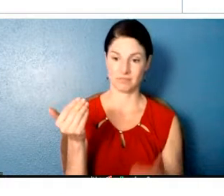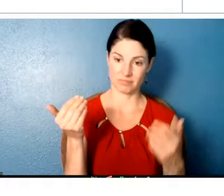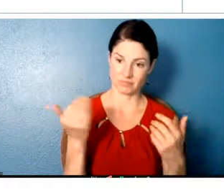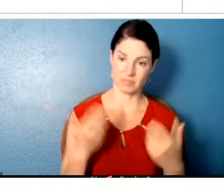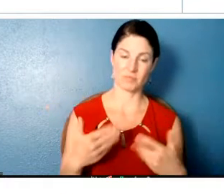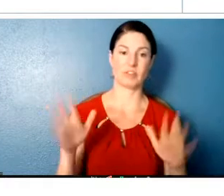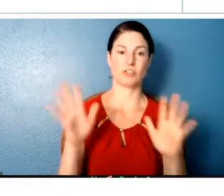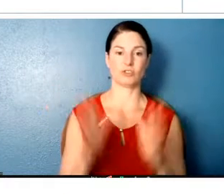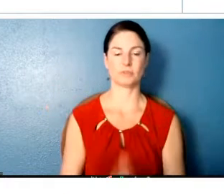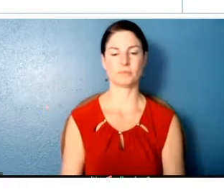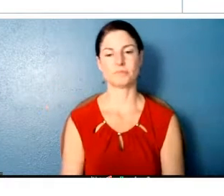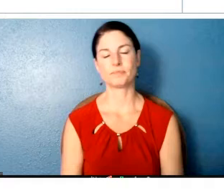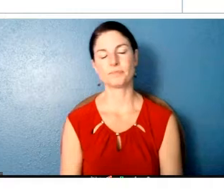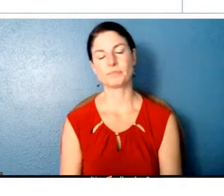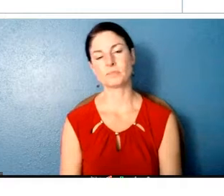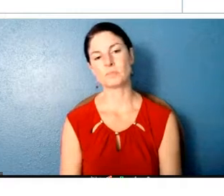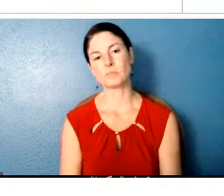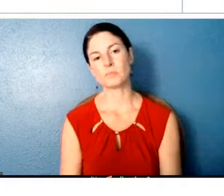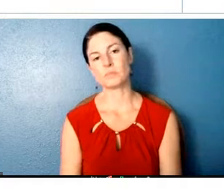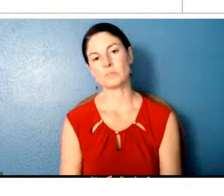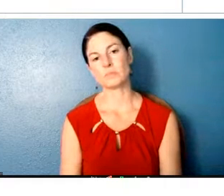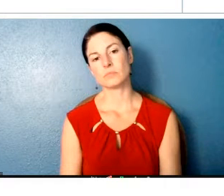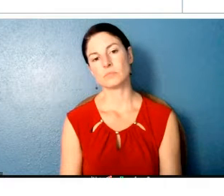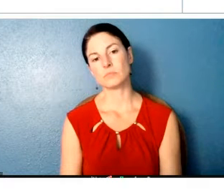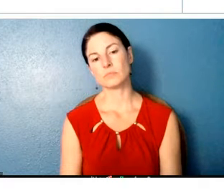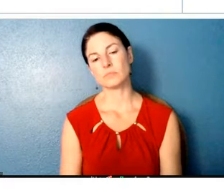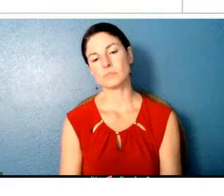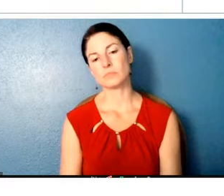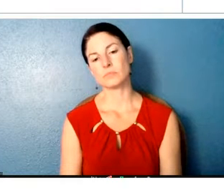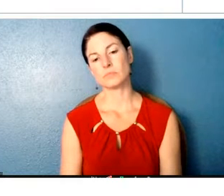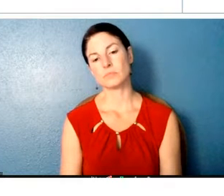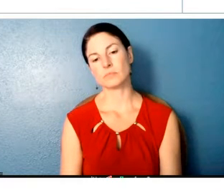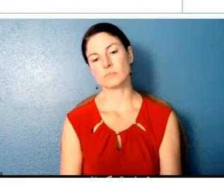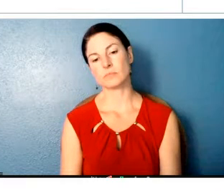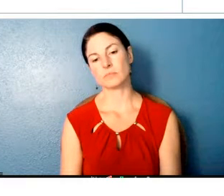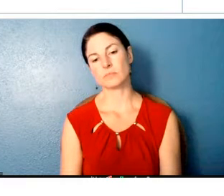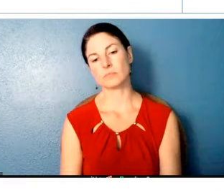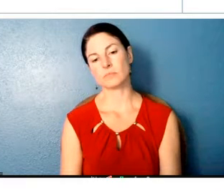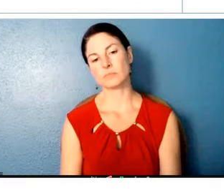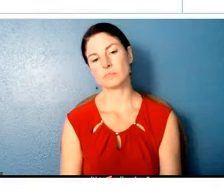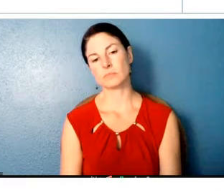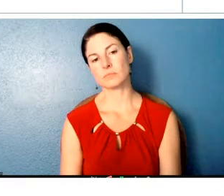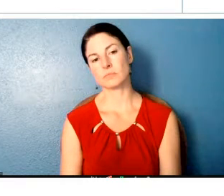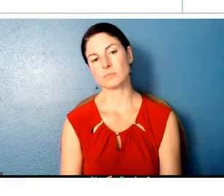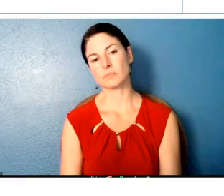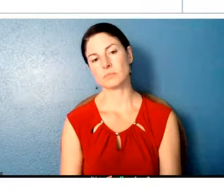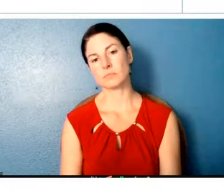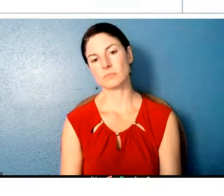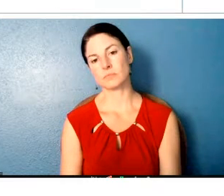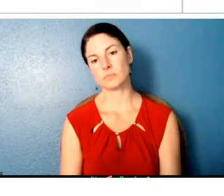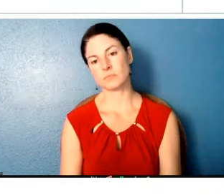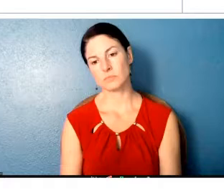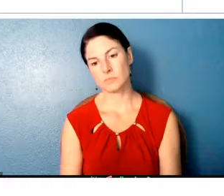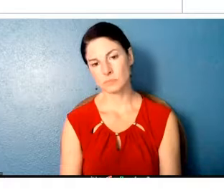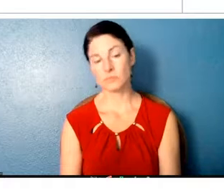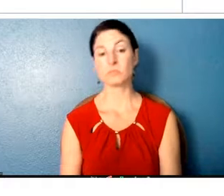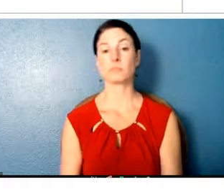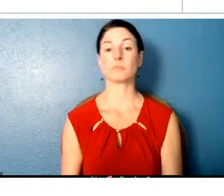Let me quickly go through or in detail, hopefully, if I need to go through the laws that we have to follow as we go through this process.